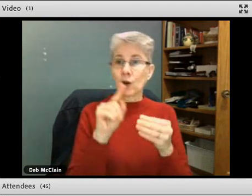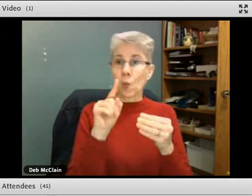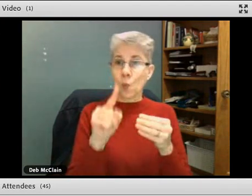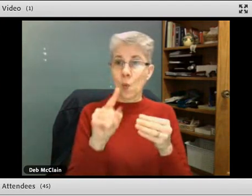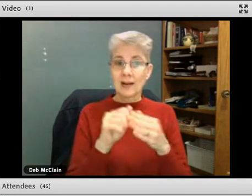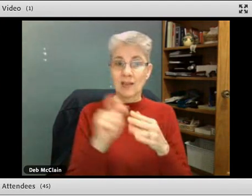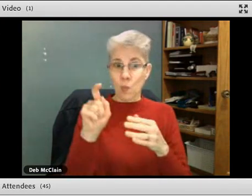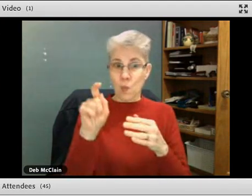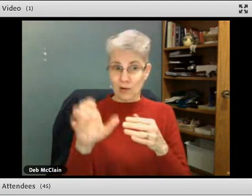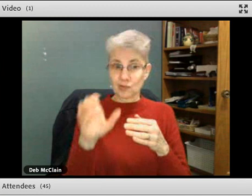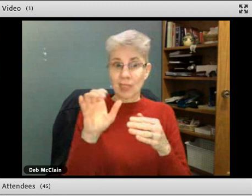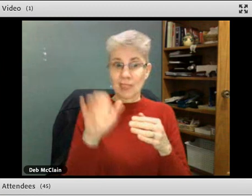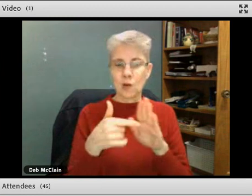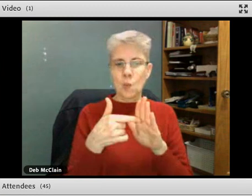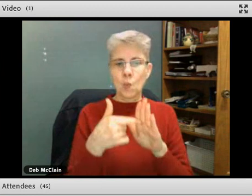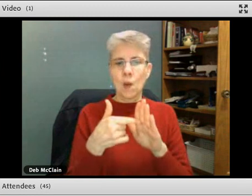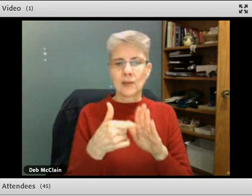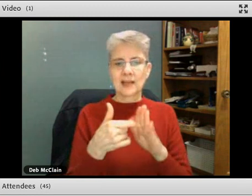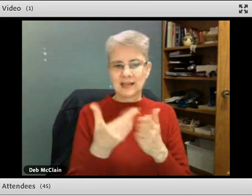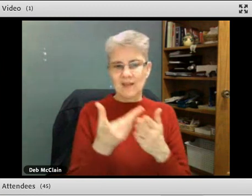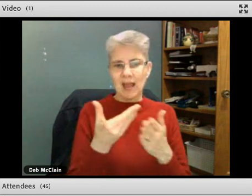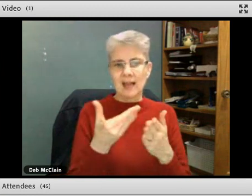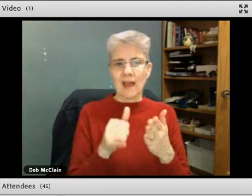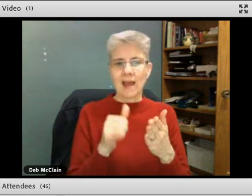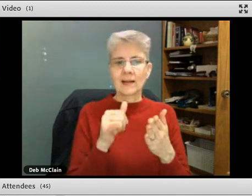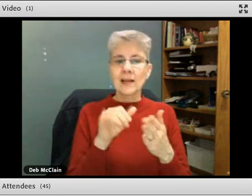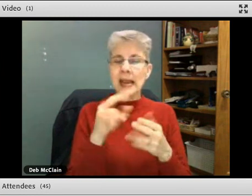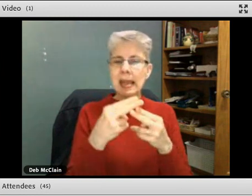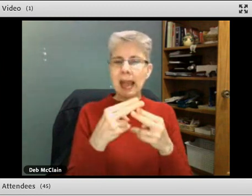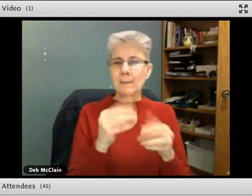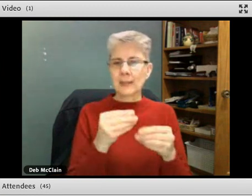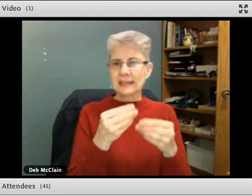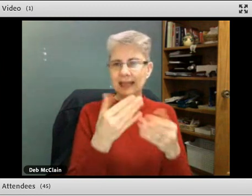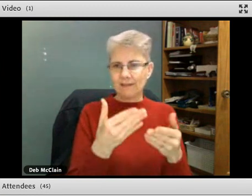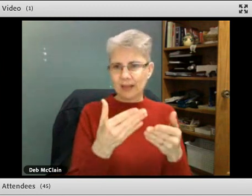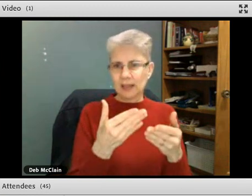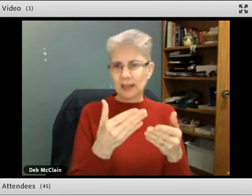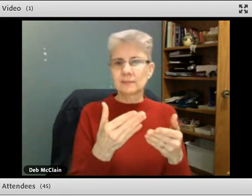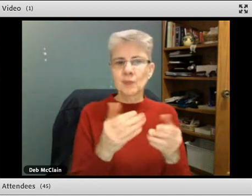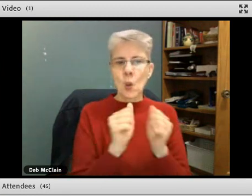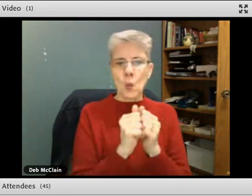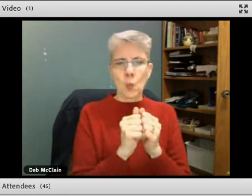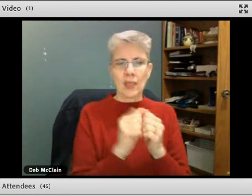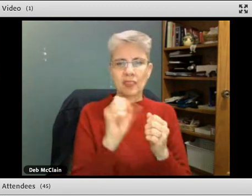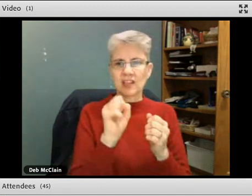that the name is given with the surname first.